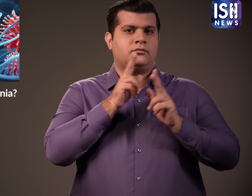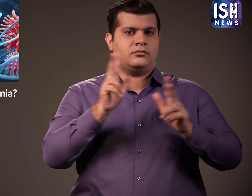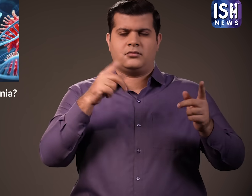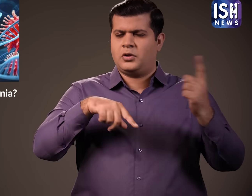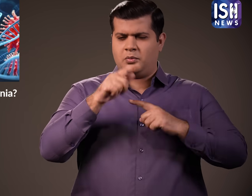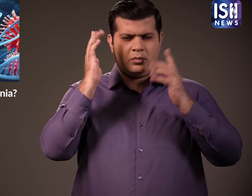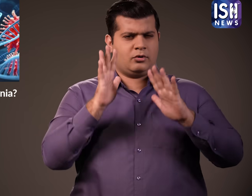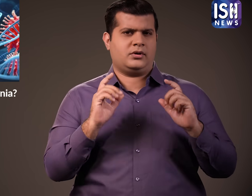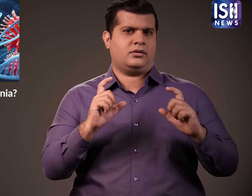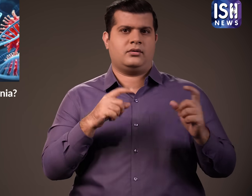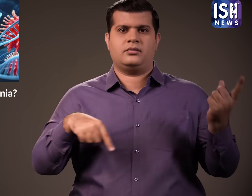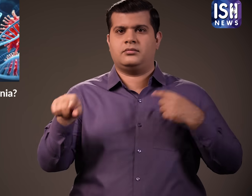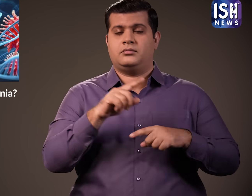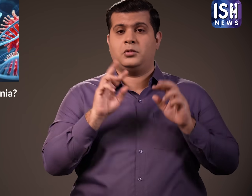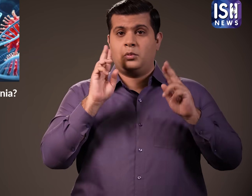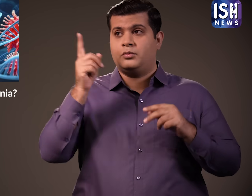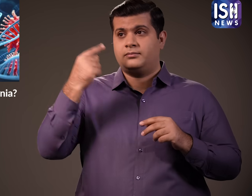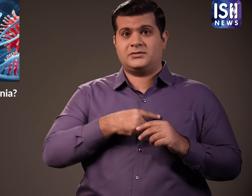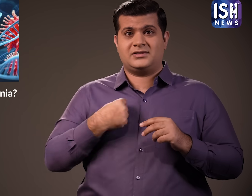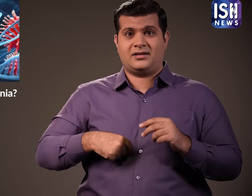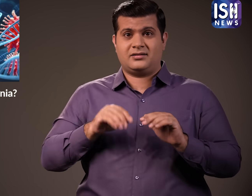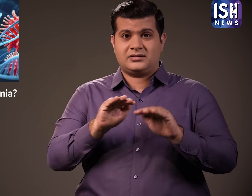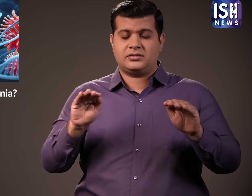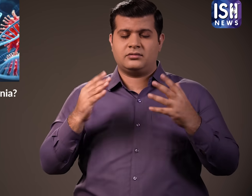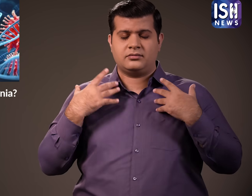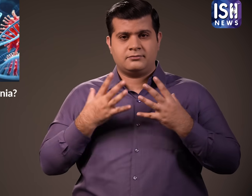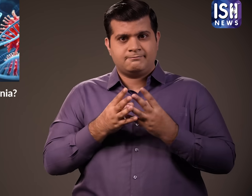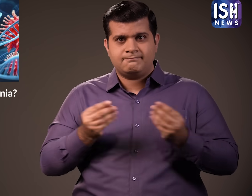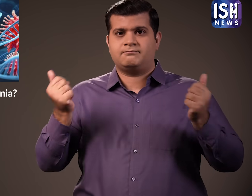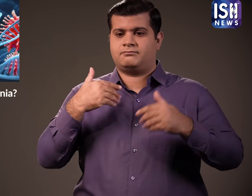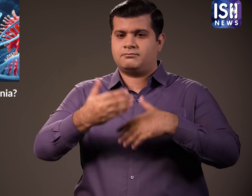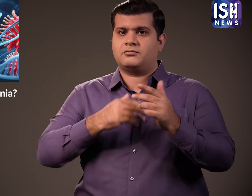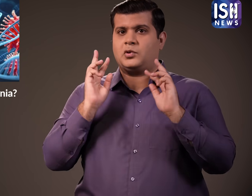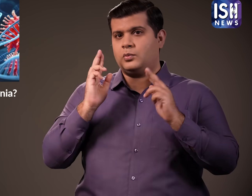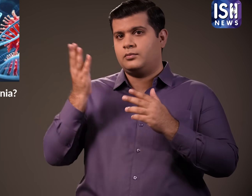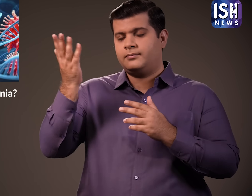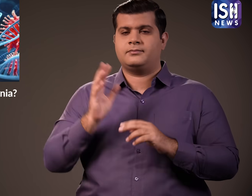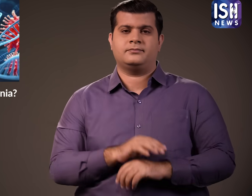Citizens have been told not to worry and we hope the kids in China recover quickly.